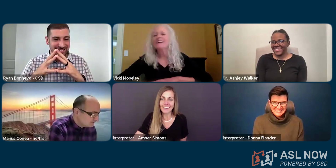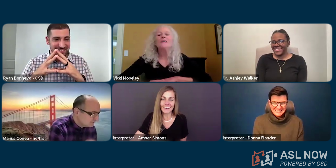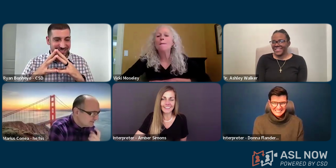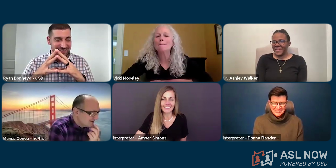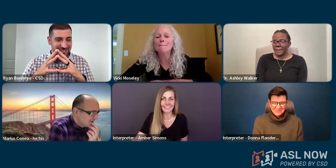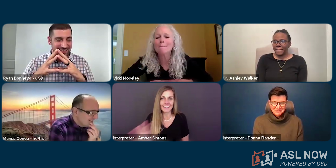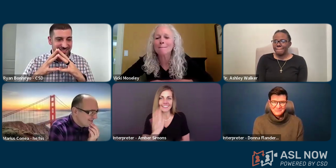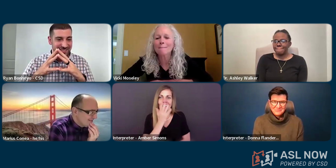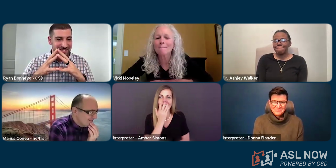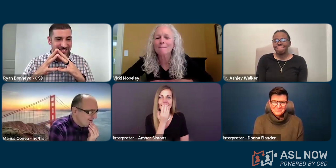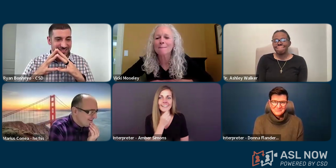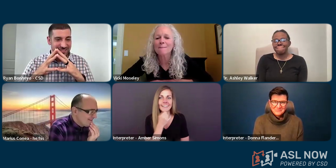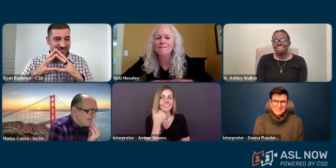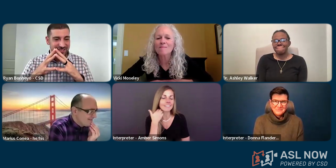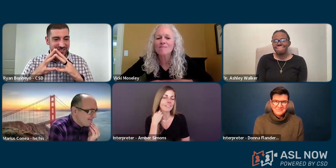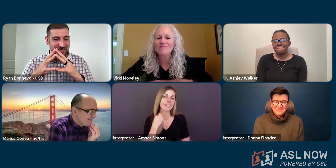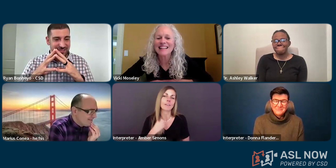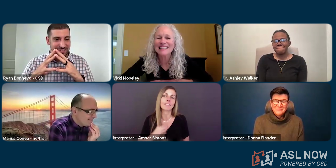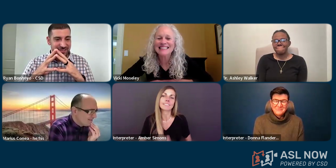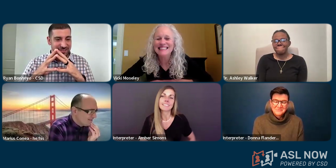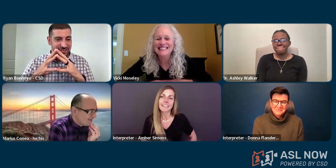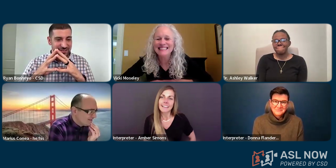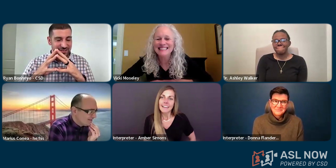All right, let me think about this.